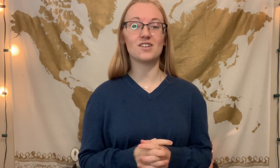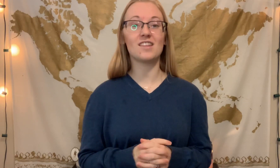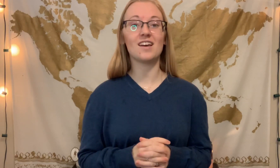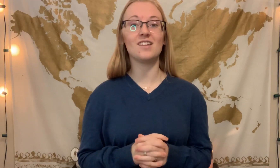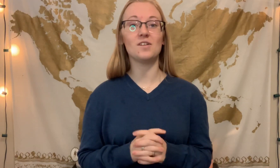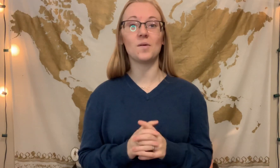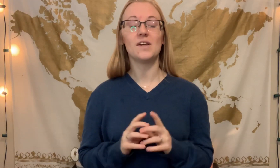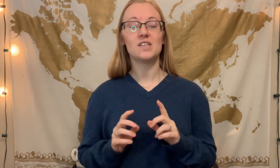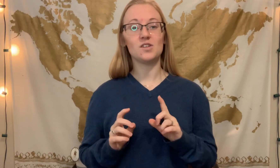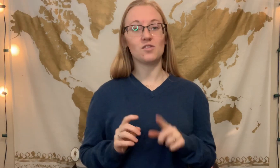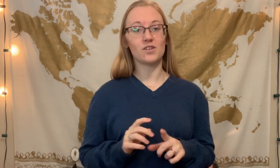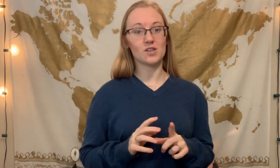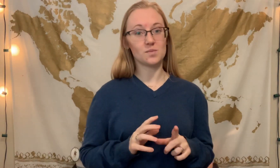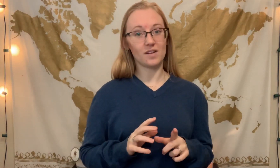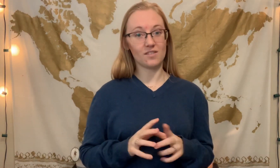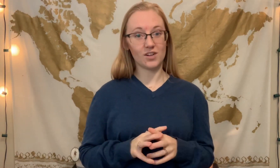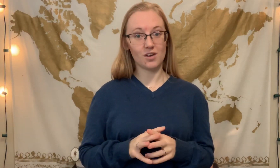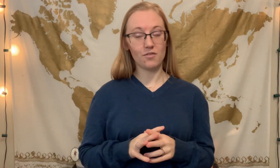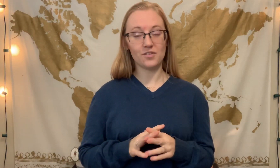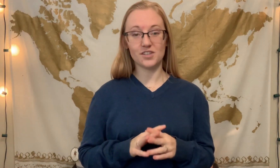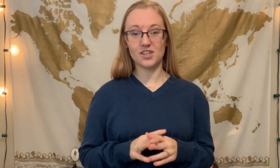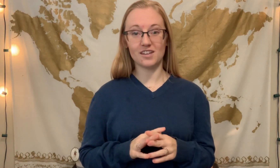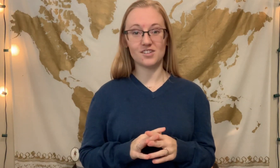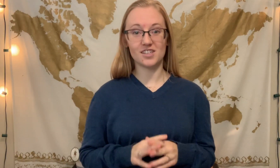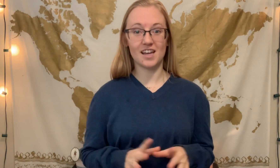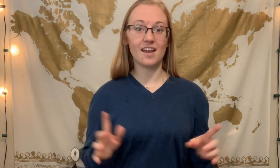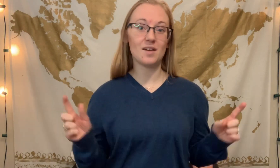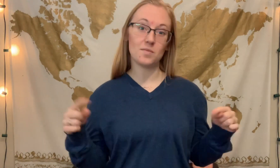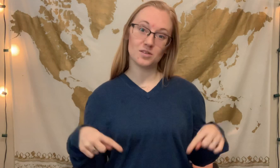sure that you do your fingerspelling video for the challenge today and post